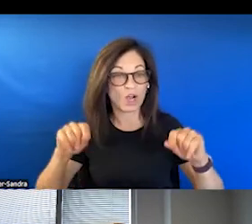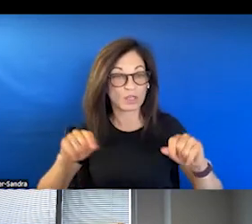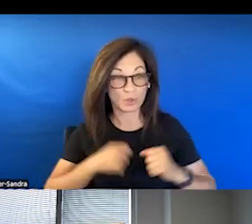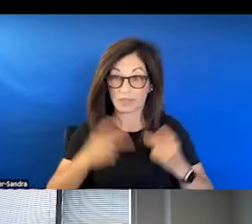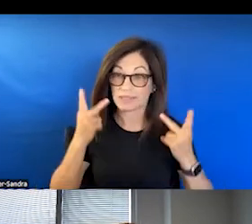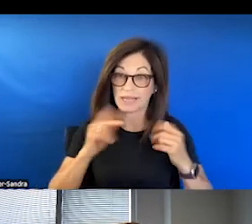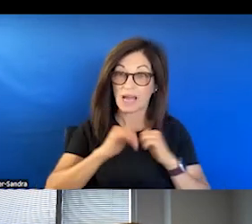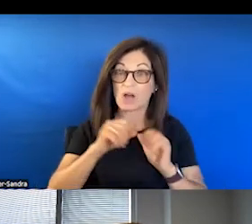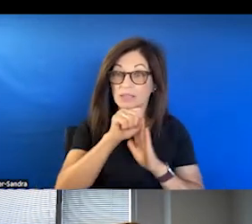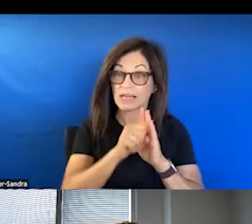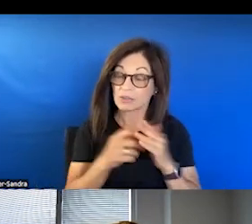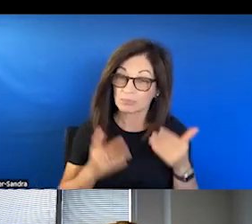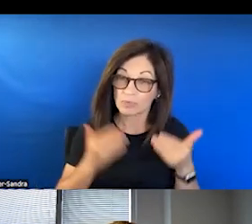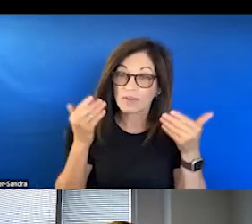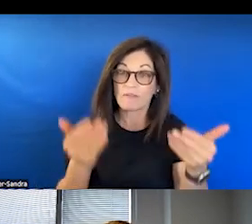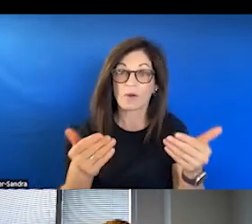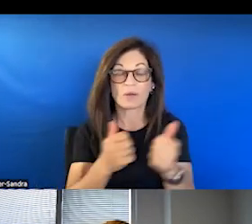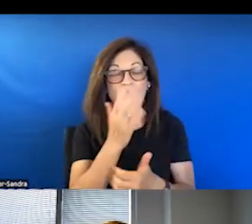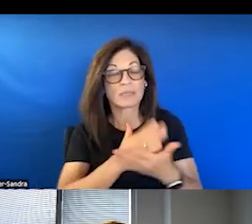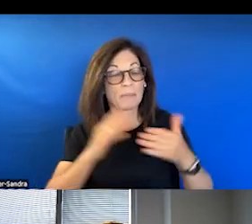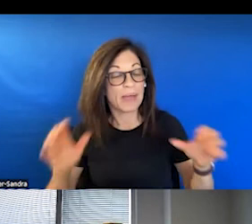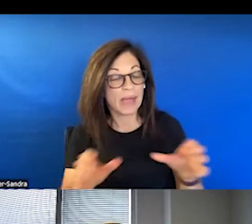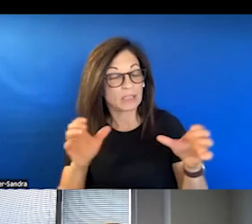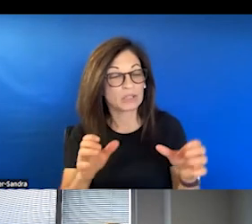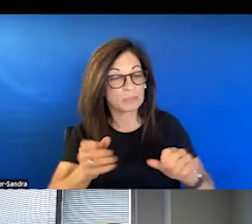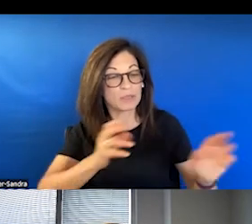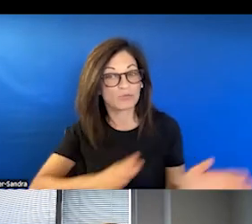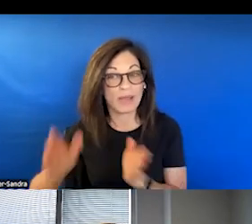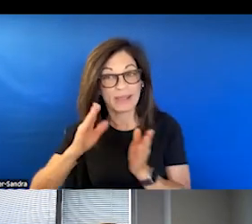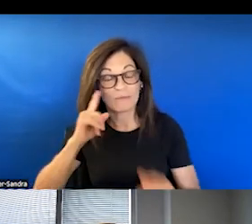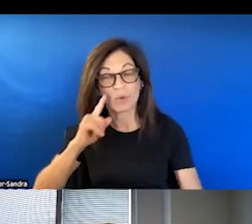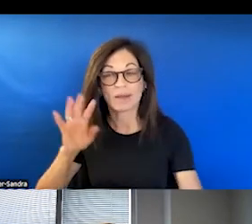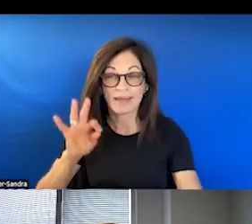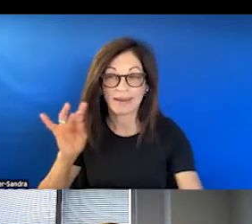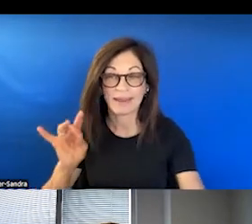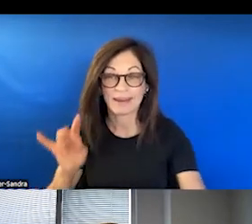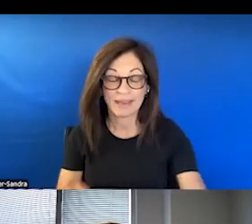ARE MOVING FORWARD. WITH SOME ACTIONS. TO GET READY FOR 988. AND IF YOU HAVE ANY FOLKS FROM,